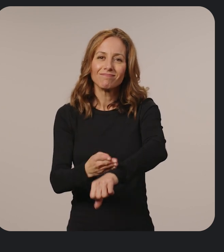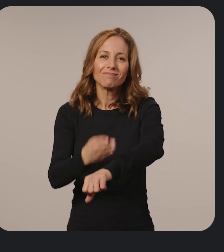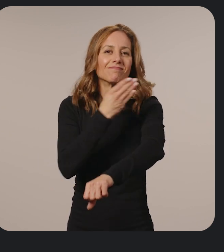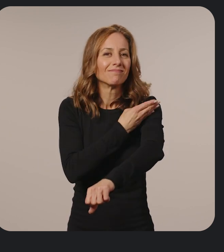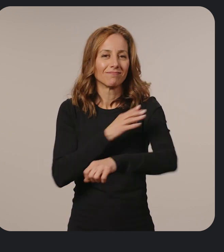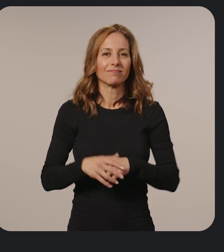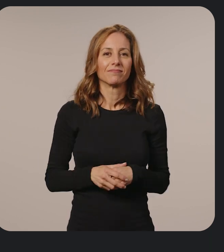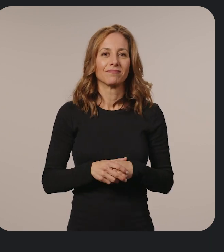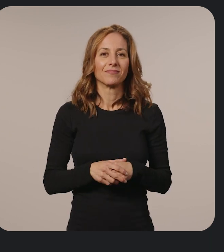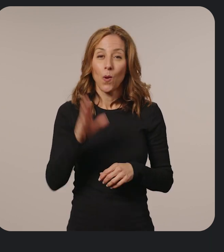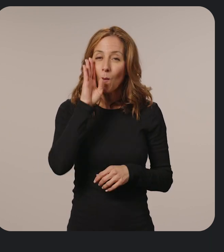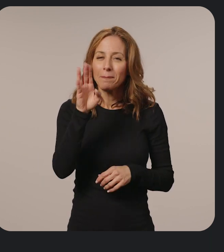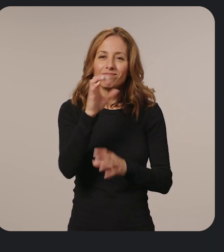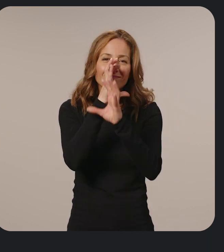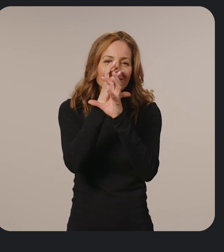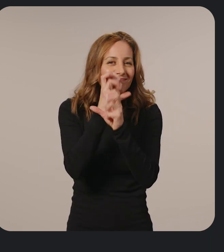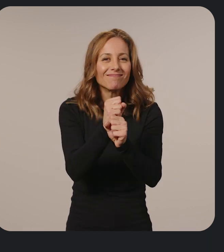And I'm really glad you're taking it with us. Thank you.